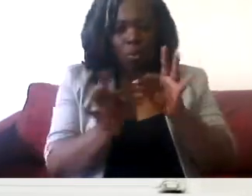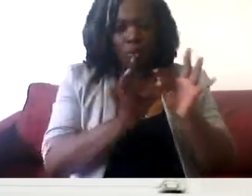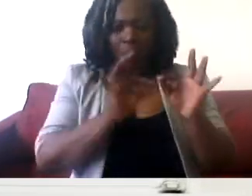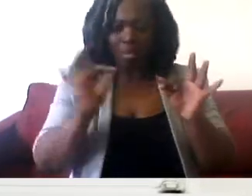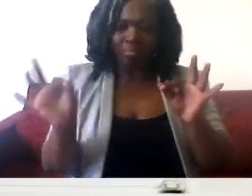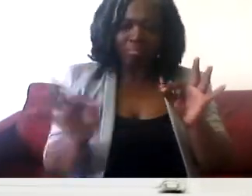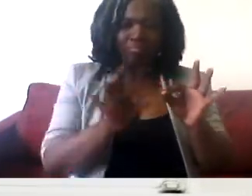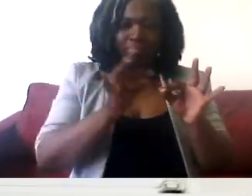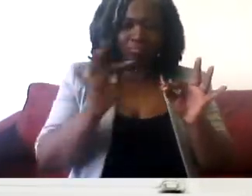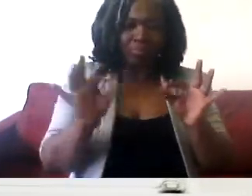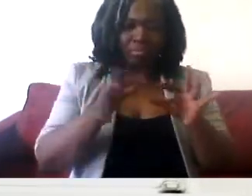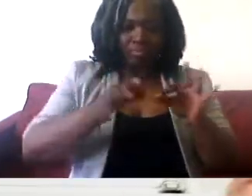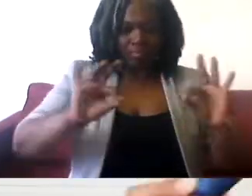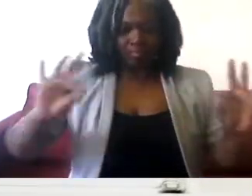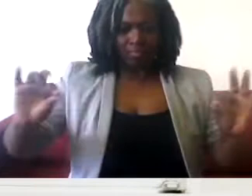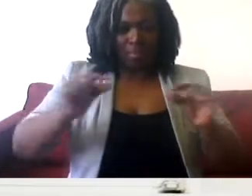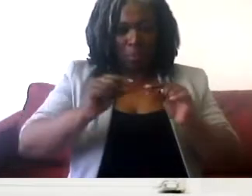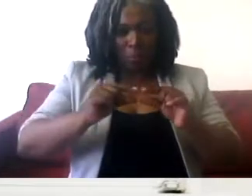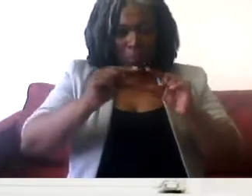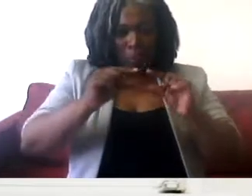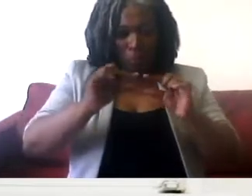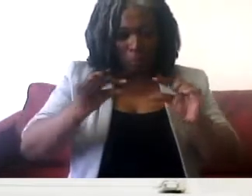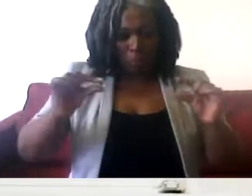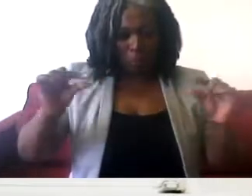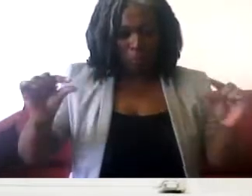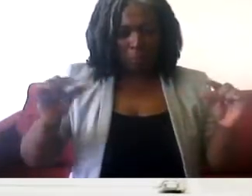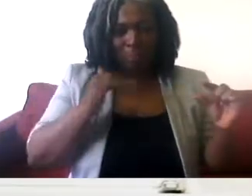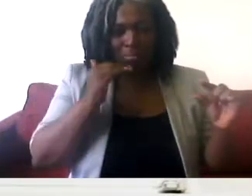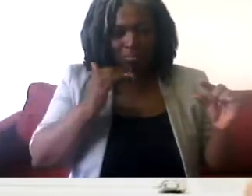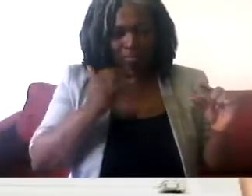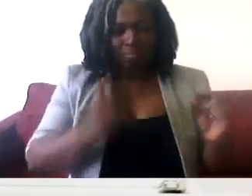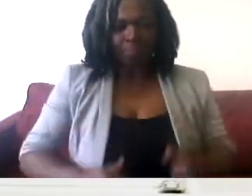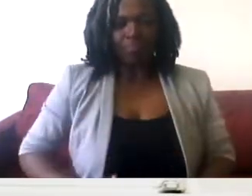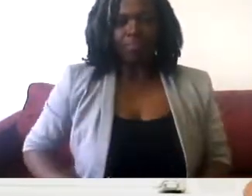string you will need to loop it round